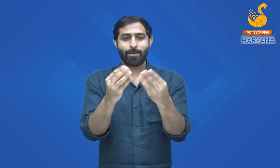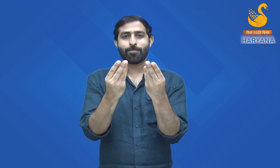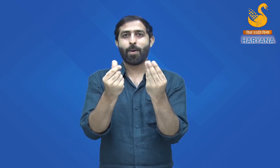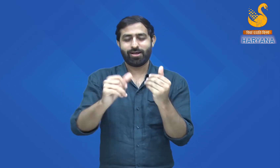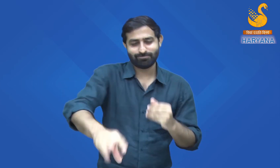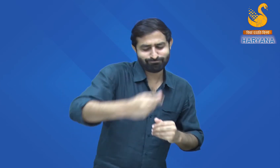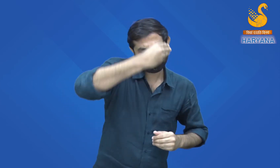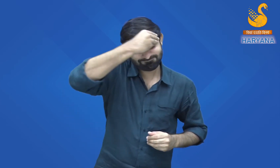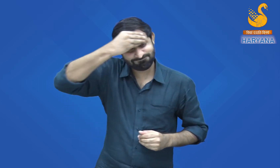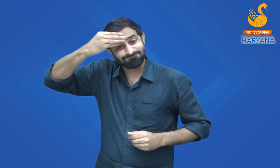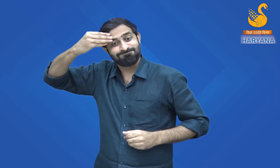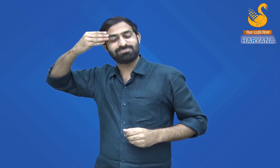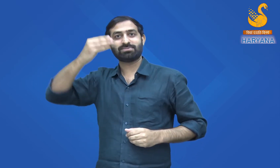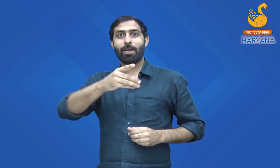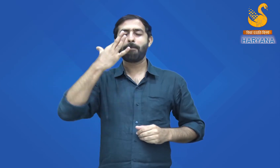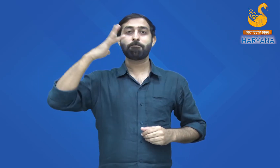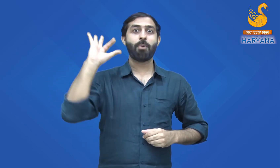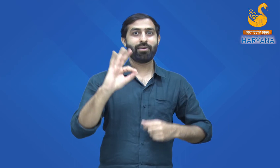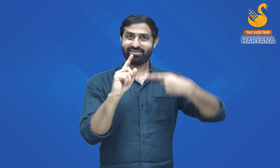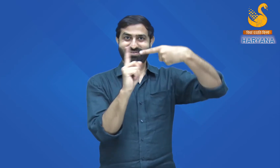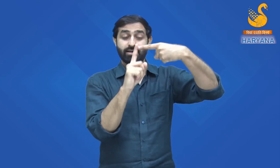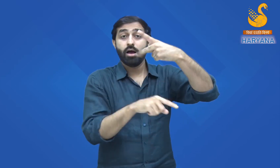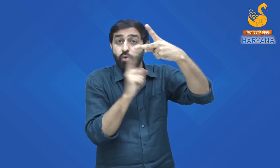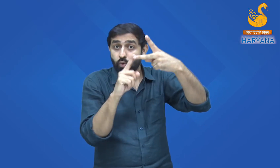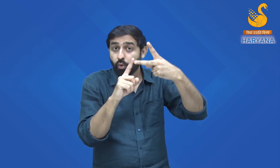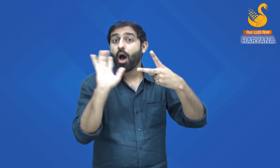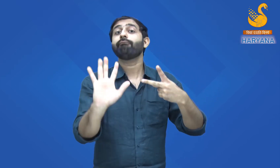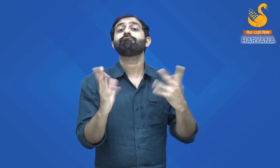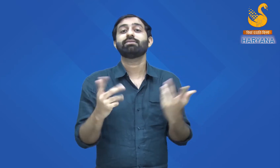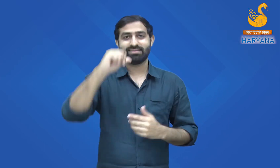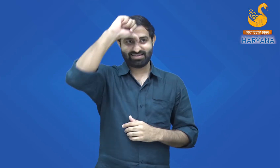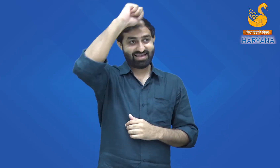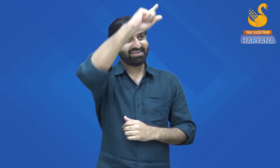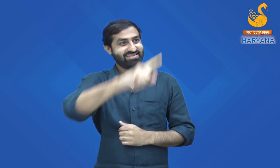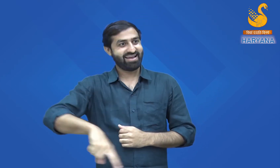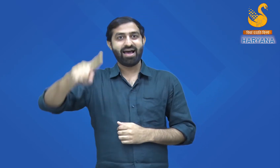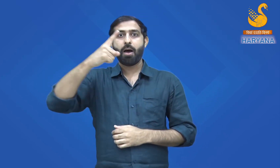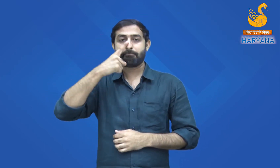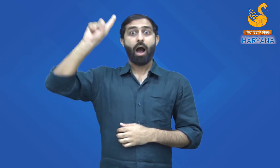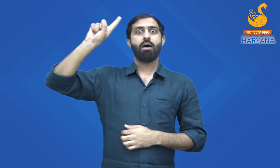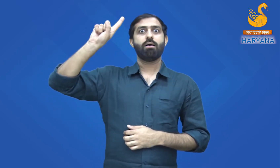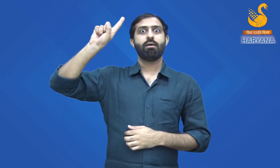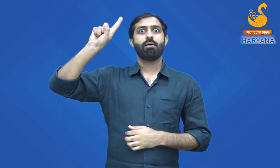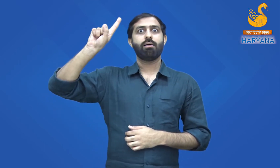India is called as the land of gods. Also, it is called as Matr Bhumi.